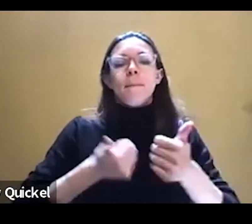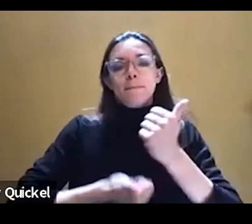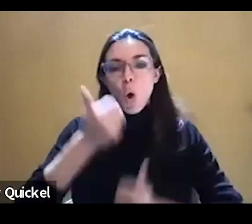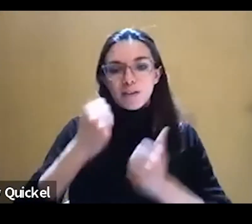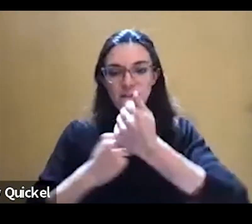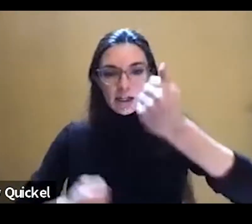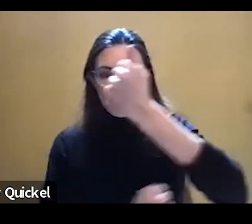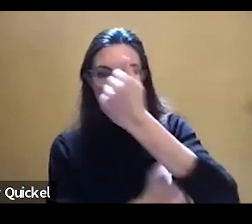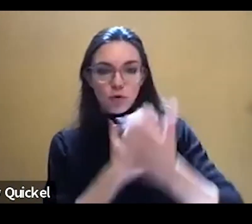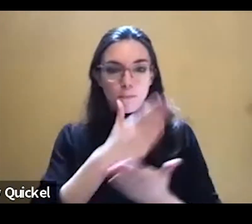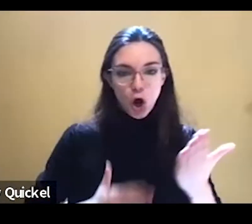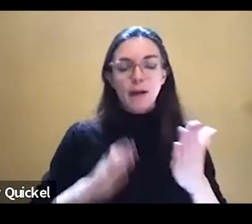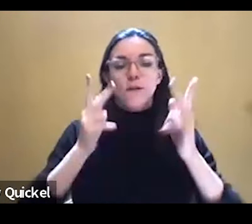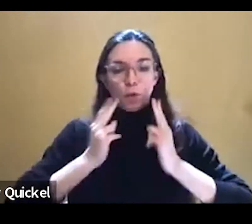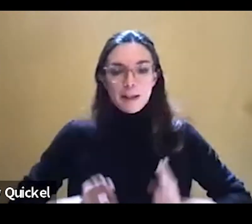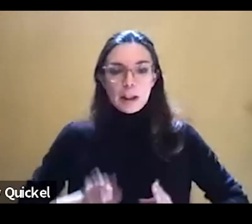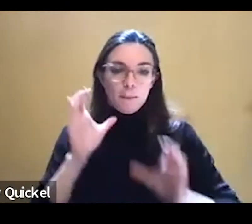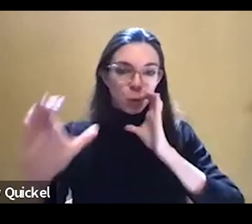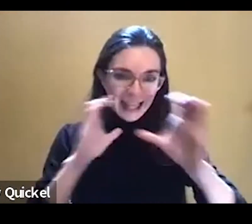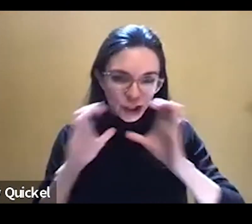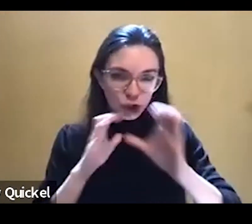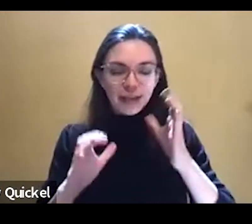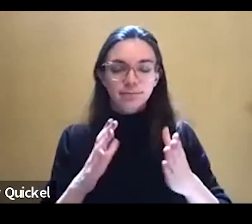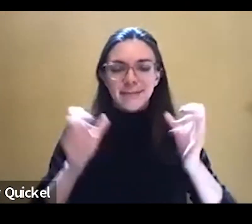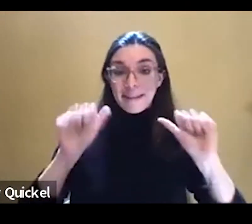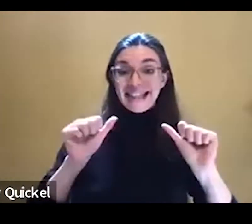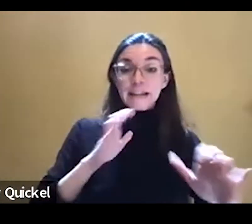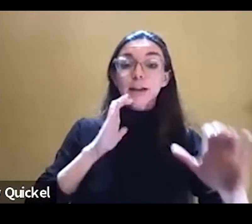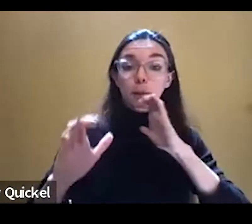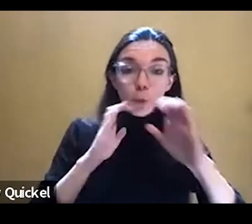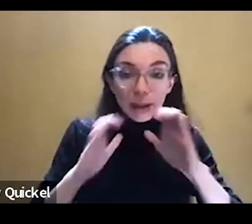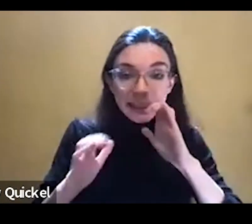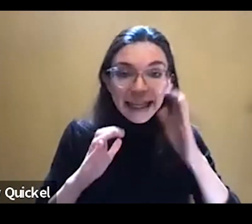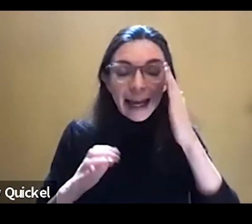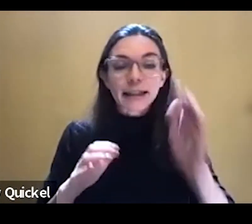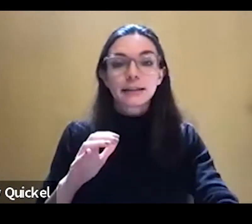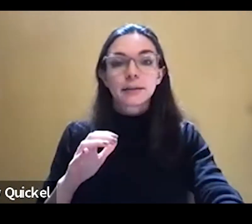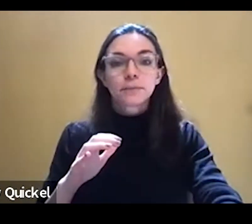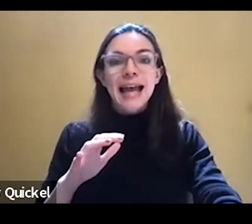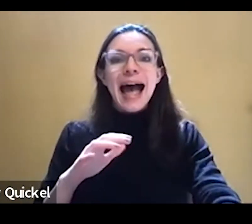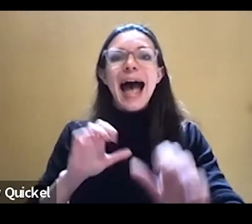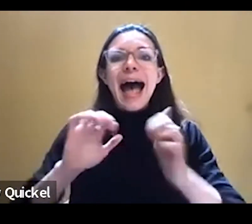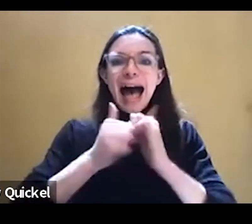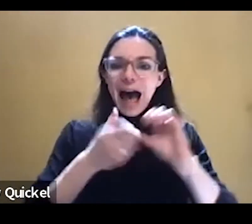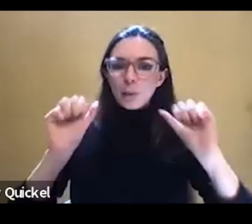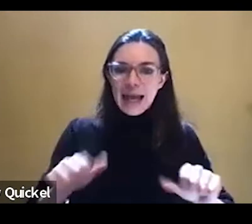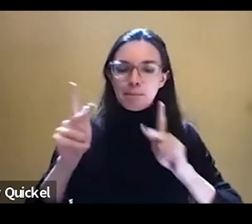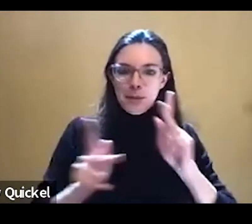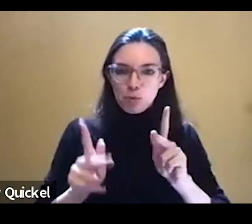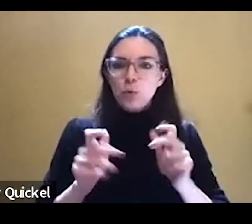ability to communicate. How do I, as an individual with disabilities, communicate at this particular stage of my life?